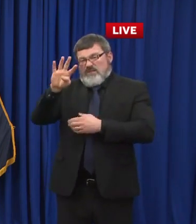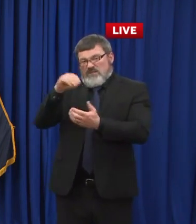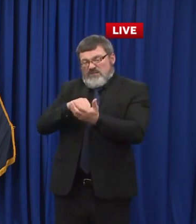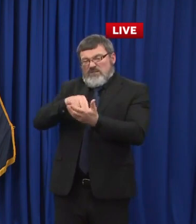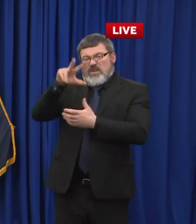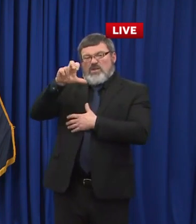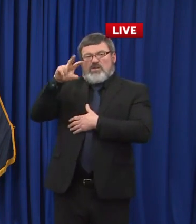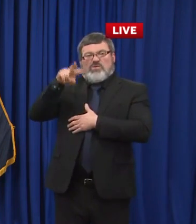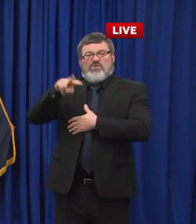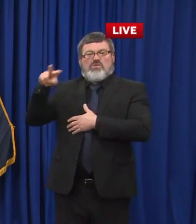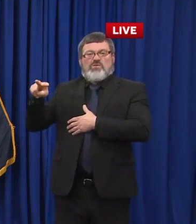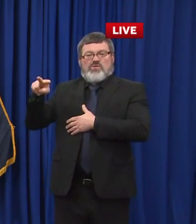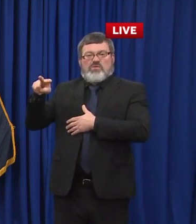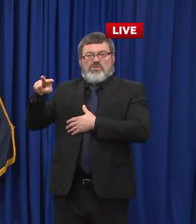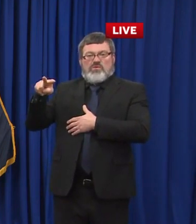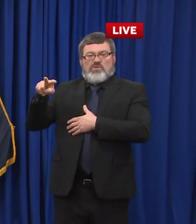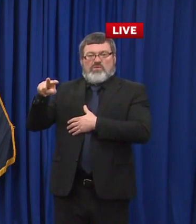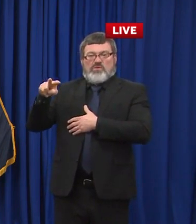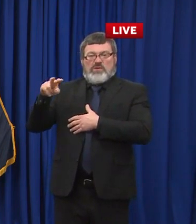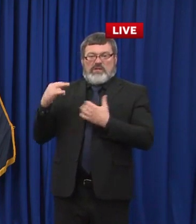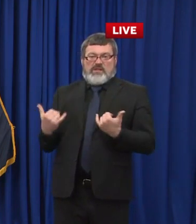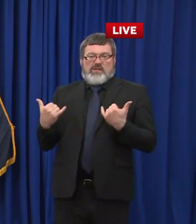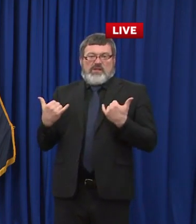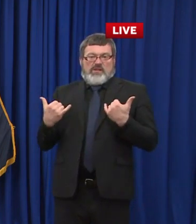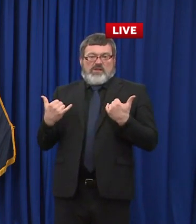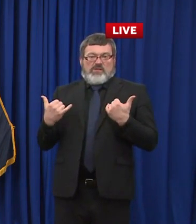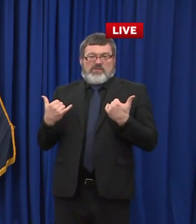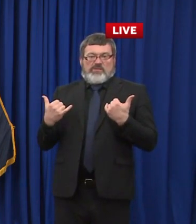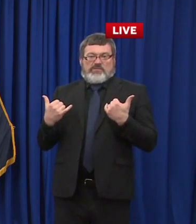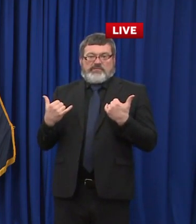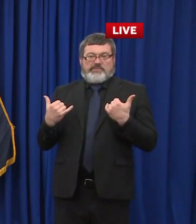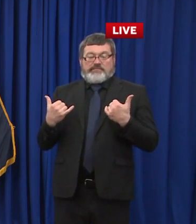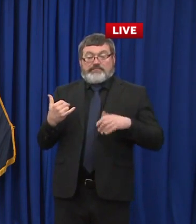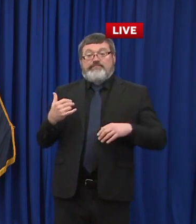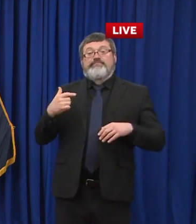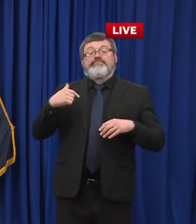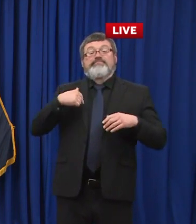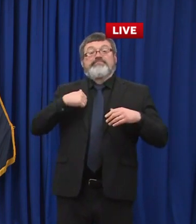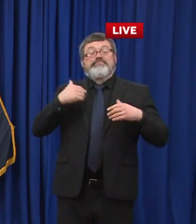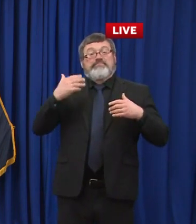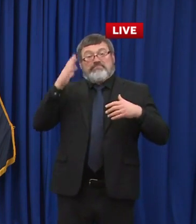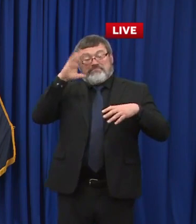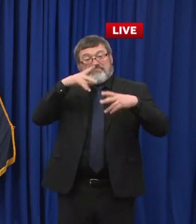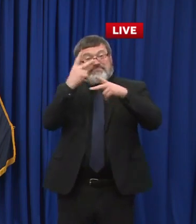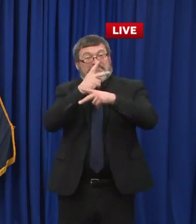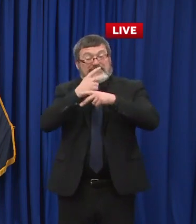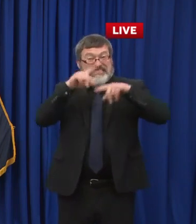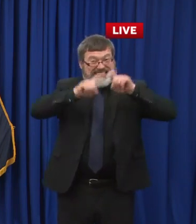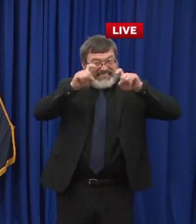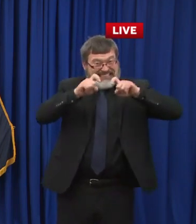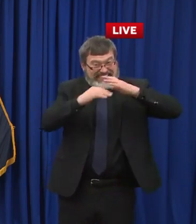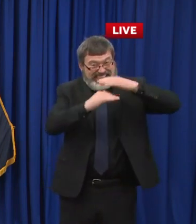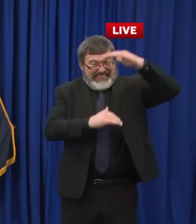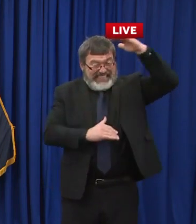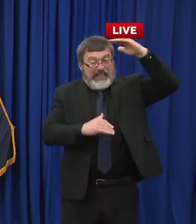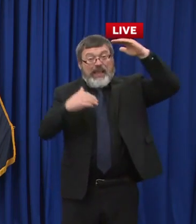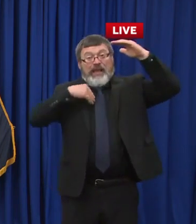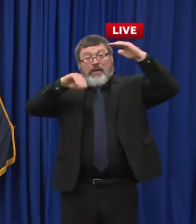OUR PCR TEST POSITIVITY RATE IS NOW AVERAGING THE LAST SEVERAL DAYS AROUND 6.5%.